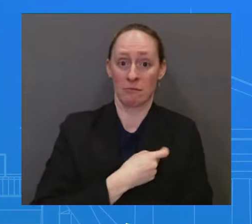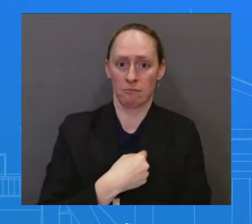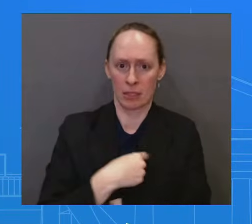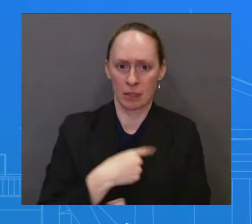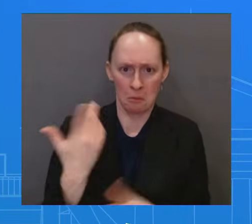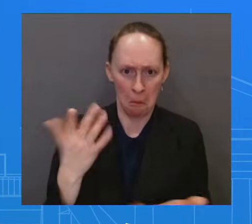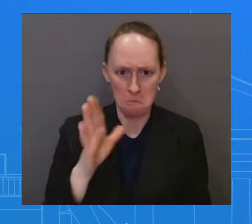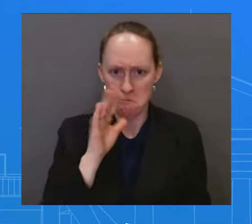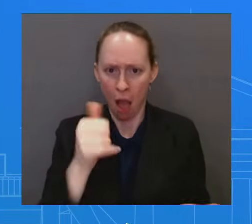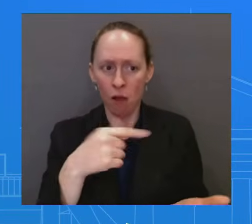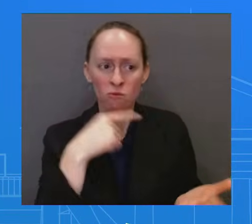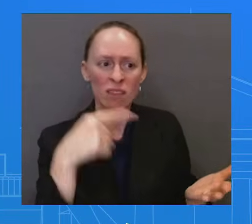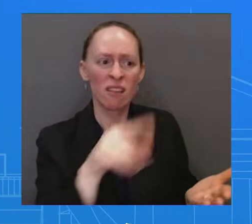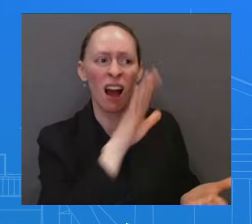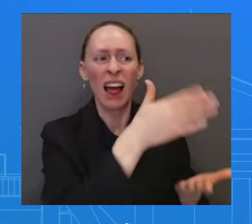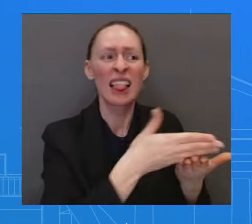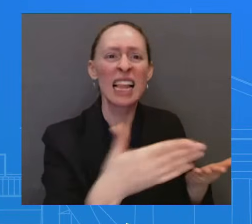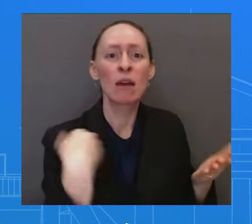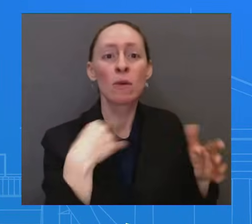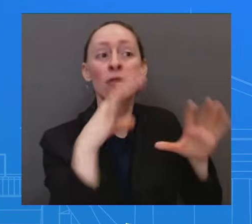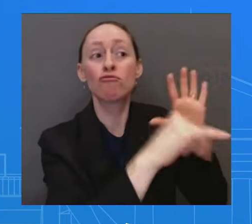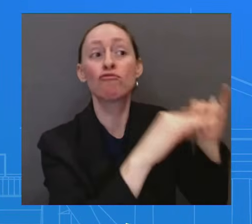about what Russia's role ought to be post-conflict, in --